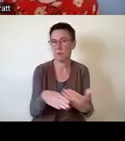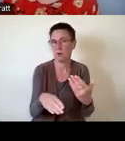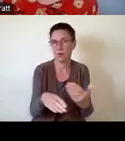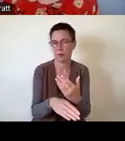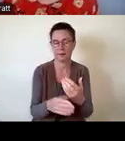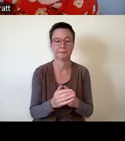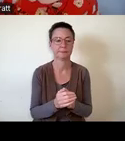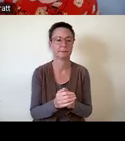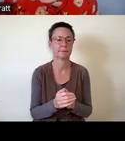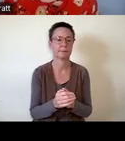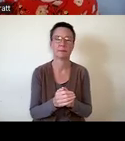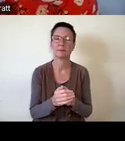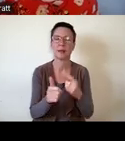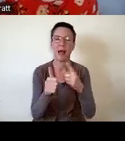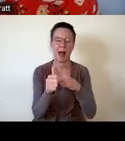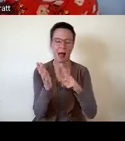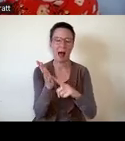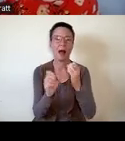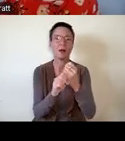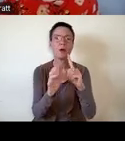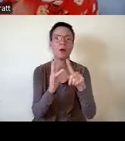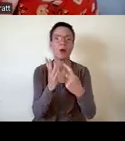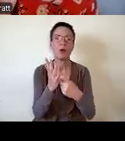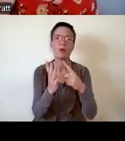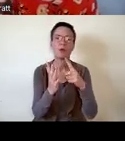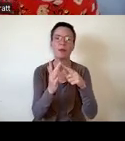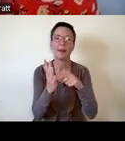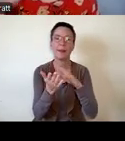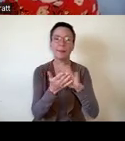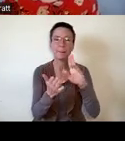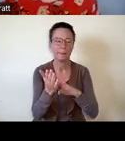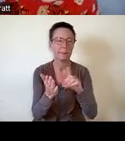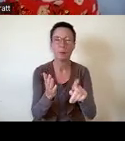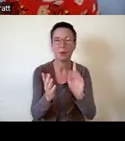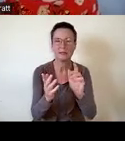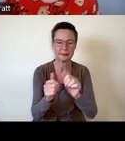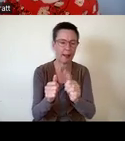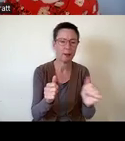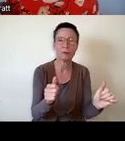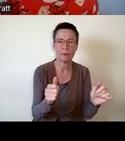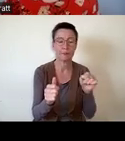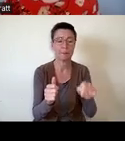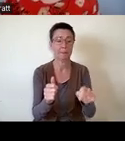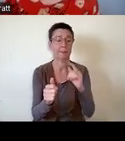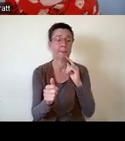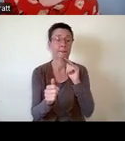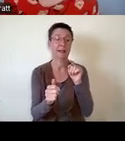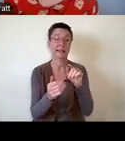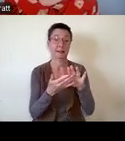what's an algorithm, just to go through that? A social media algorithm selects the posts users see in their feed